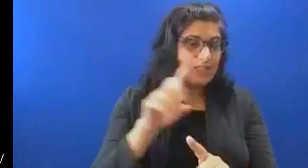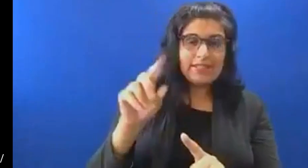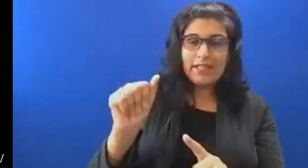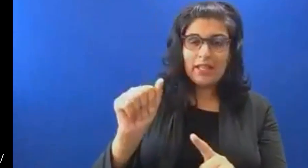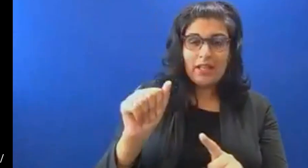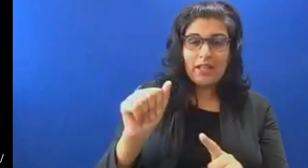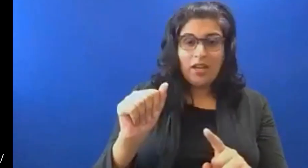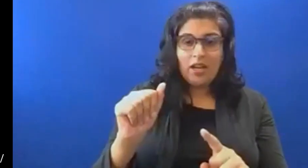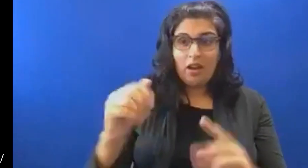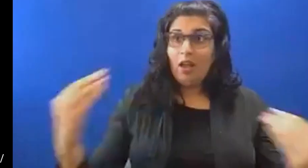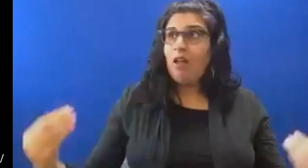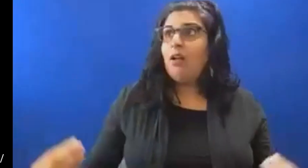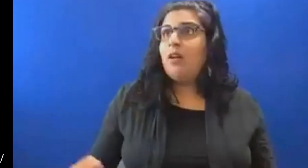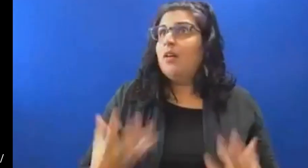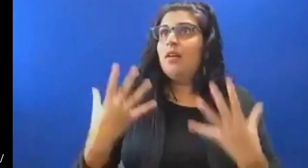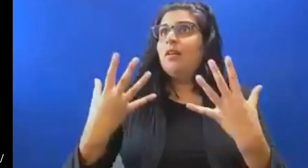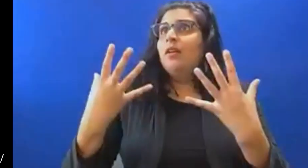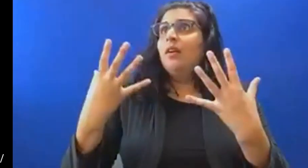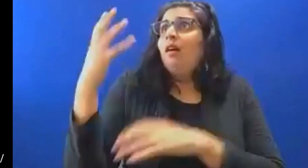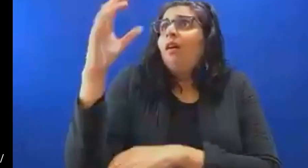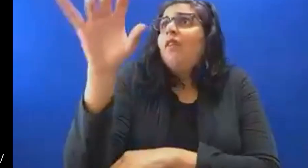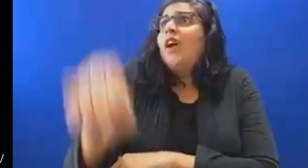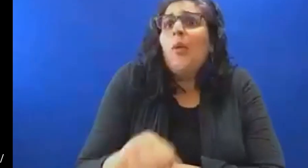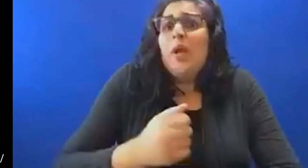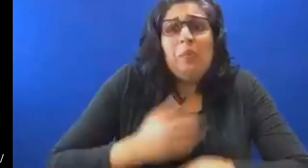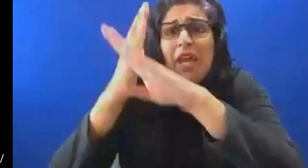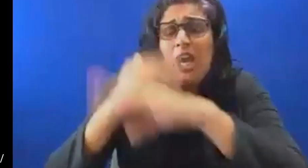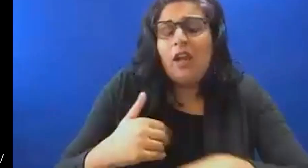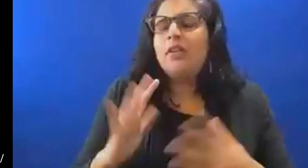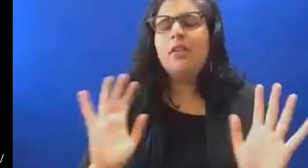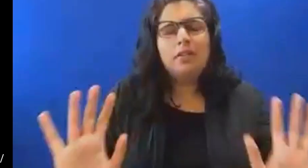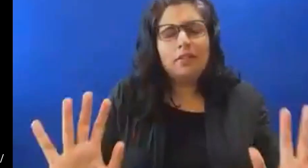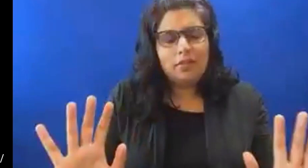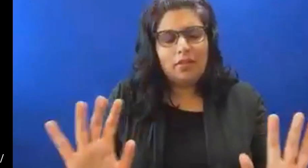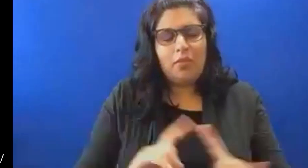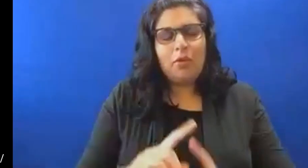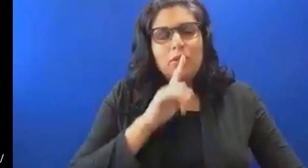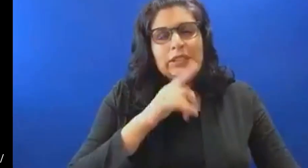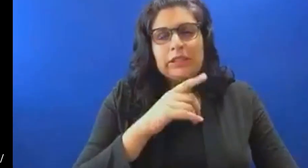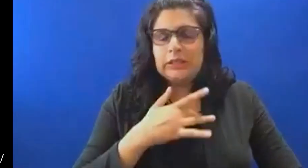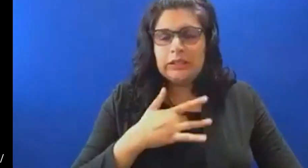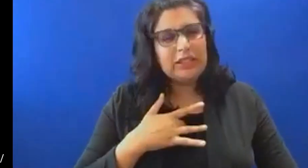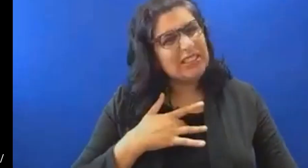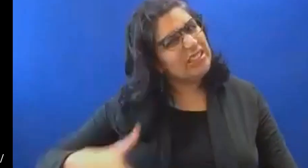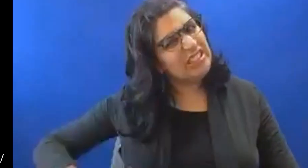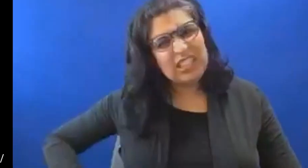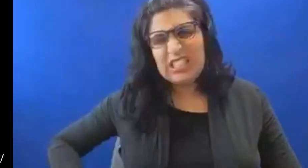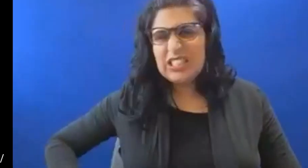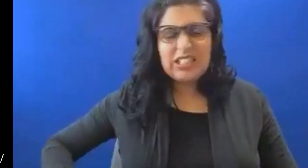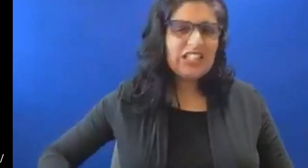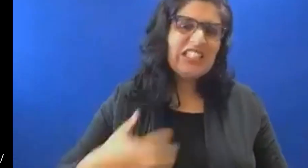overcoming narrative. I think my personal pet peeve has really always been the narrative of the disabled people